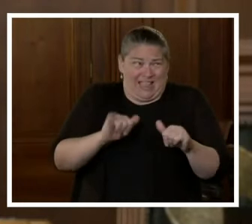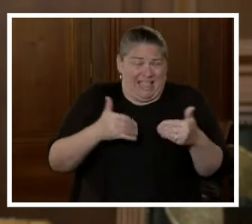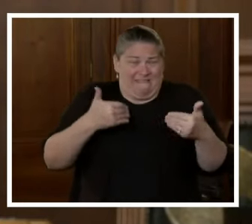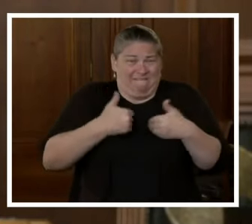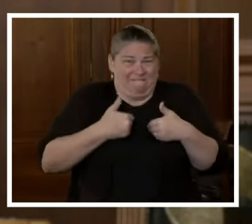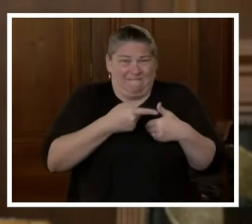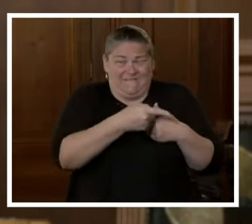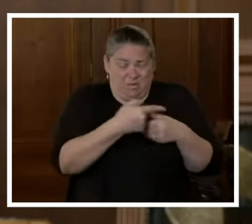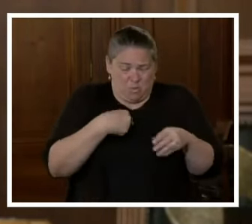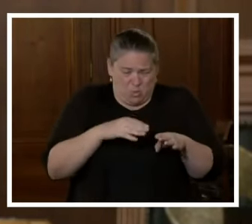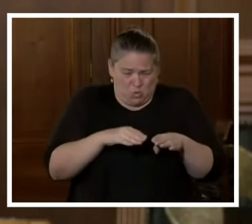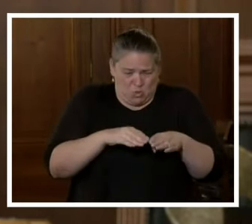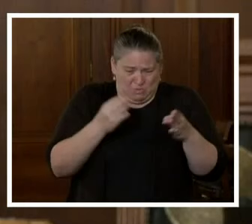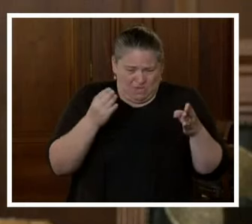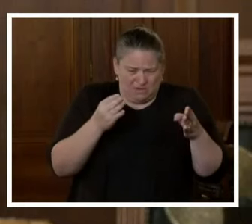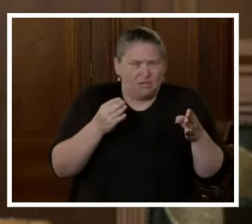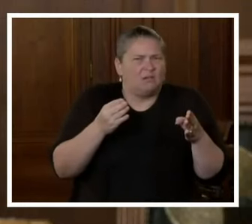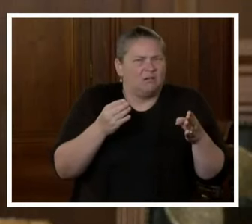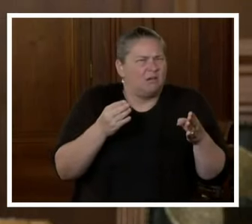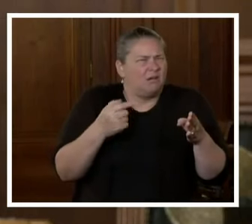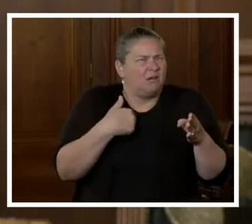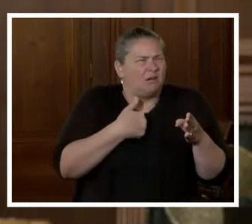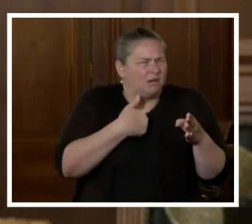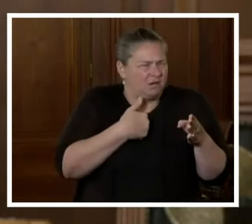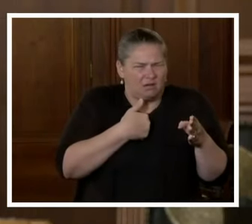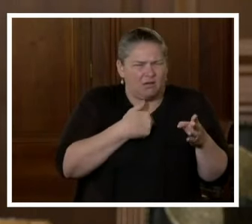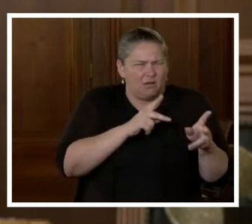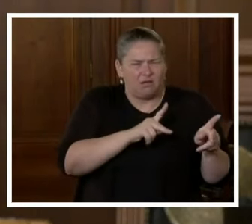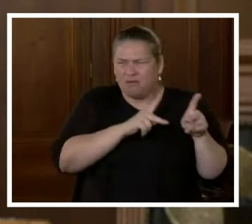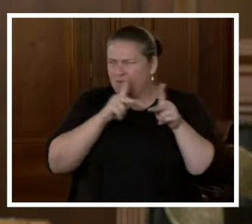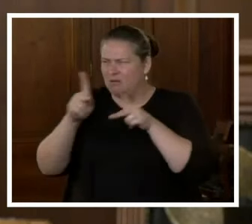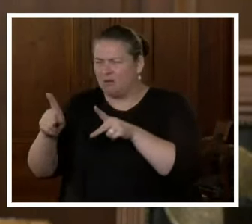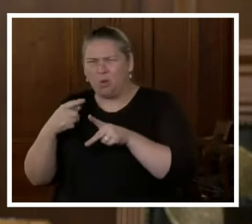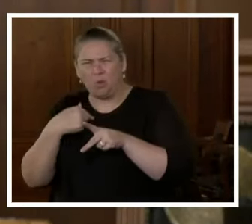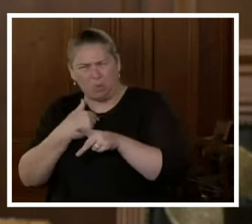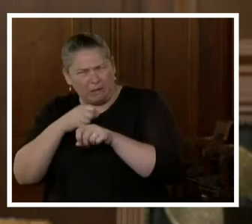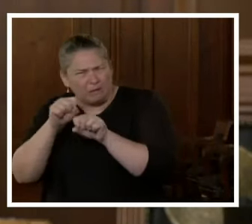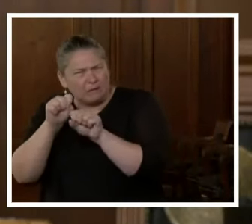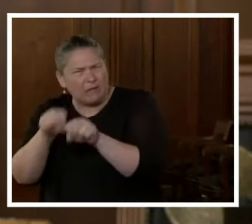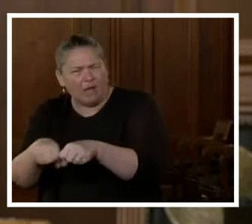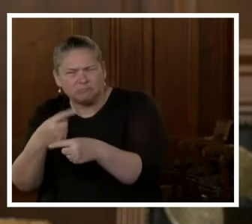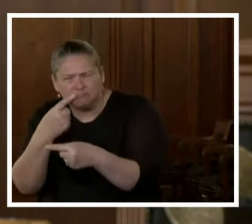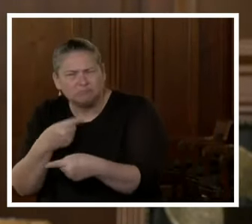THIS IS WHERE WE ARE AS OF YESTERDAY.